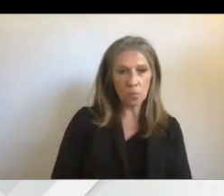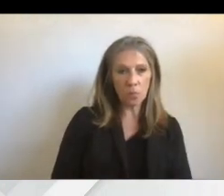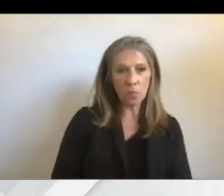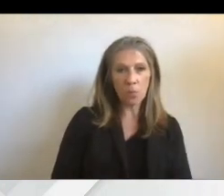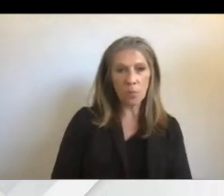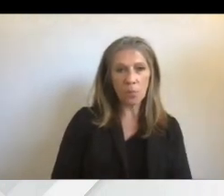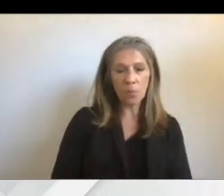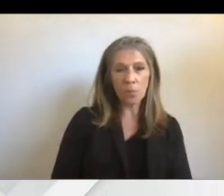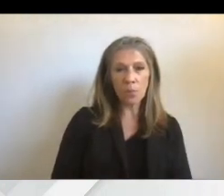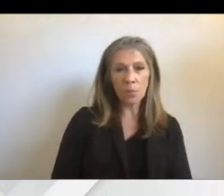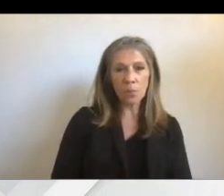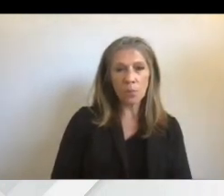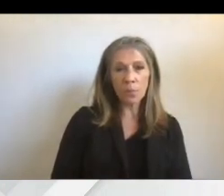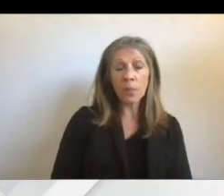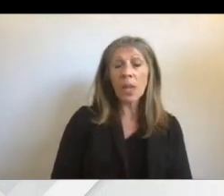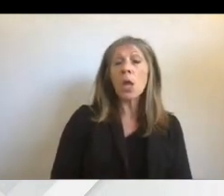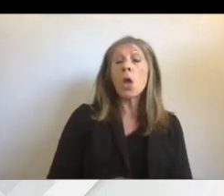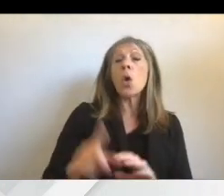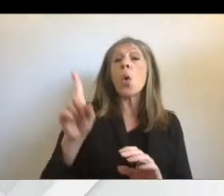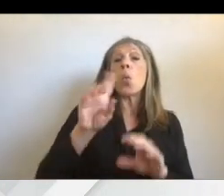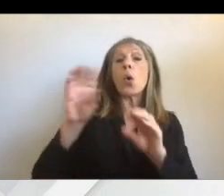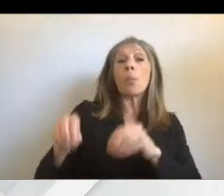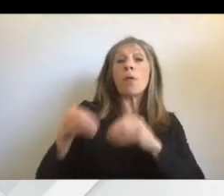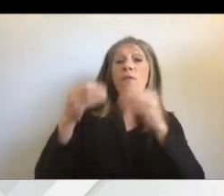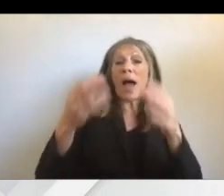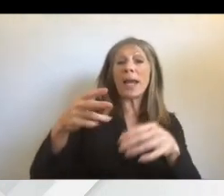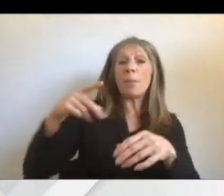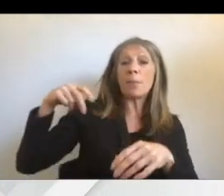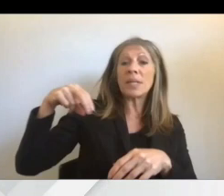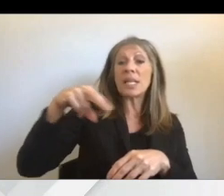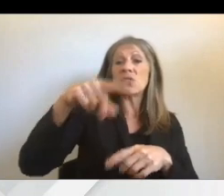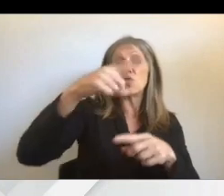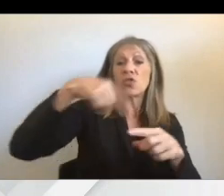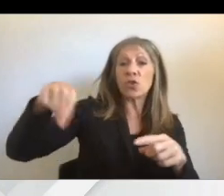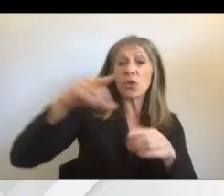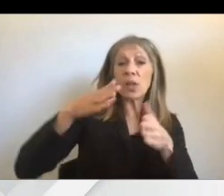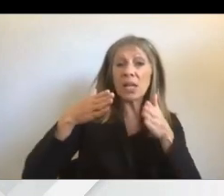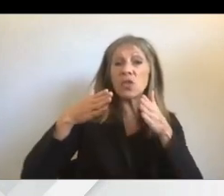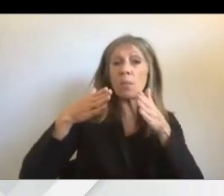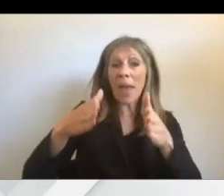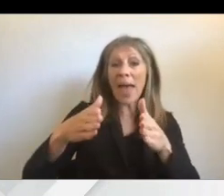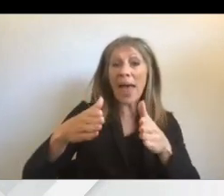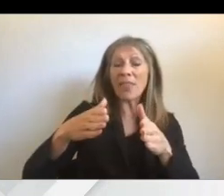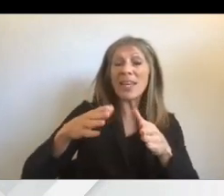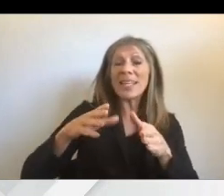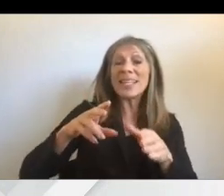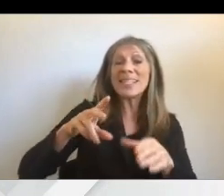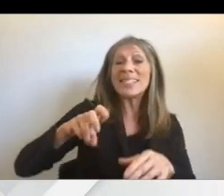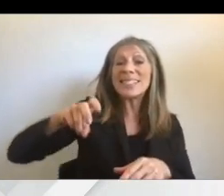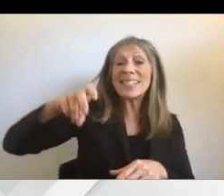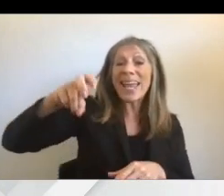Where provided on pedestrian circulation paths, stairs must comply with technical requirements at